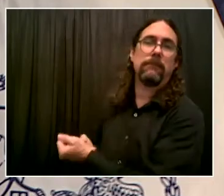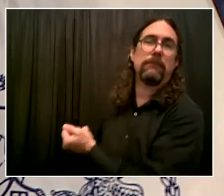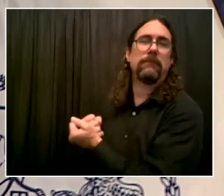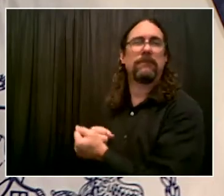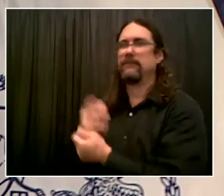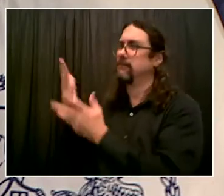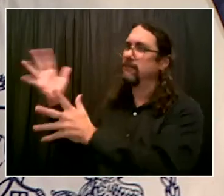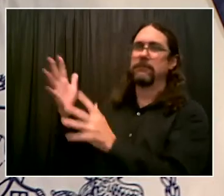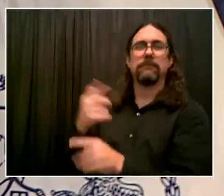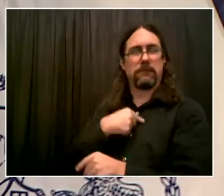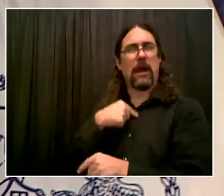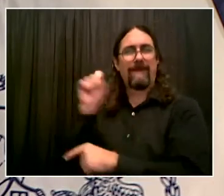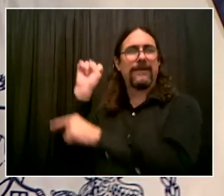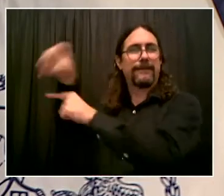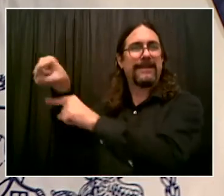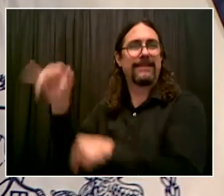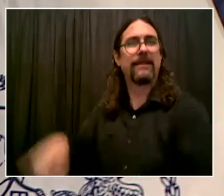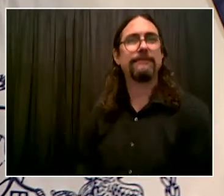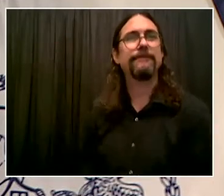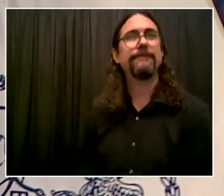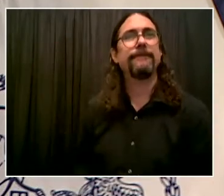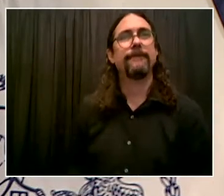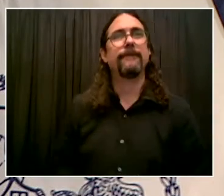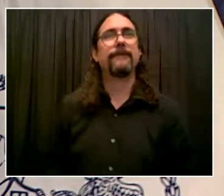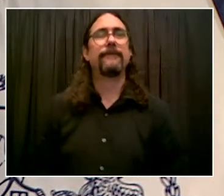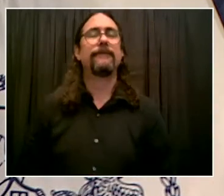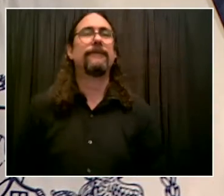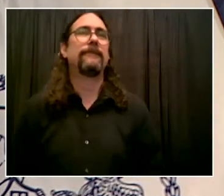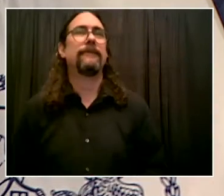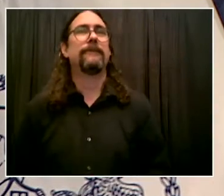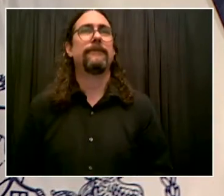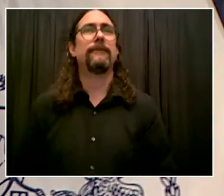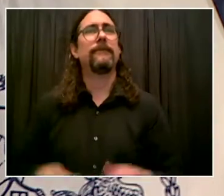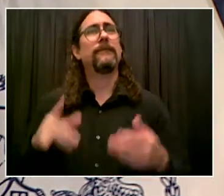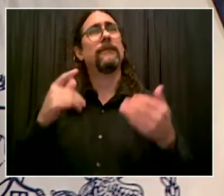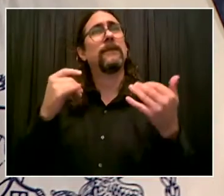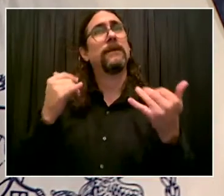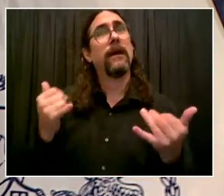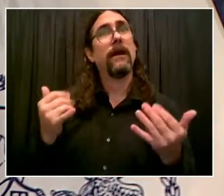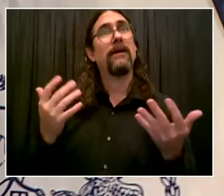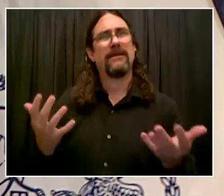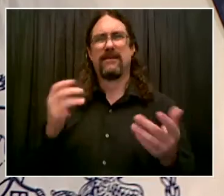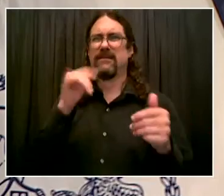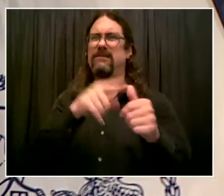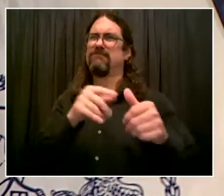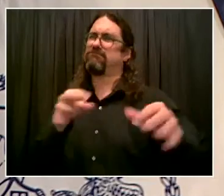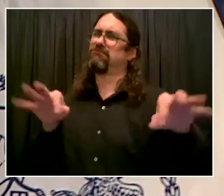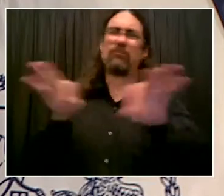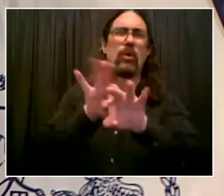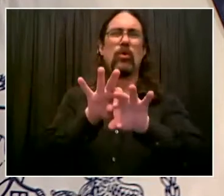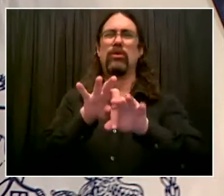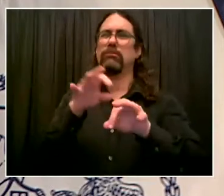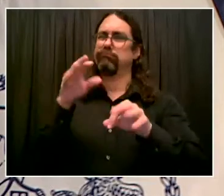THE BEGINNING, WE TYPICALLY START WITH TALKING ABOUT COVID BUT TODAY